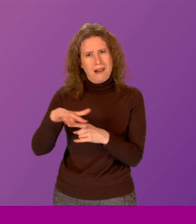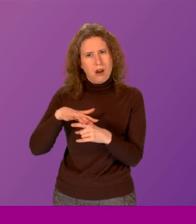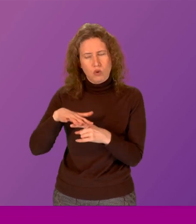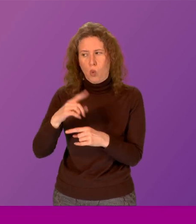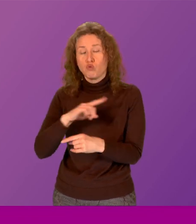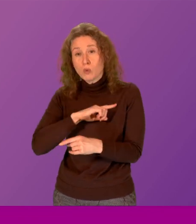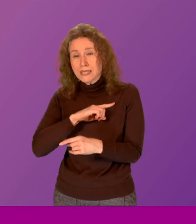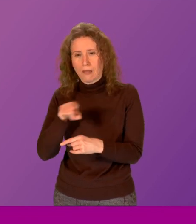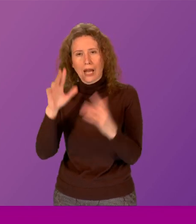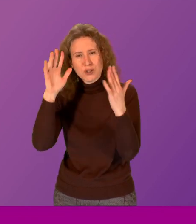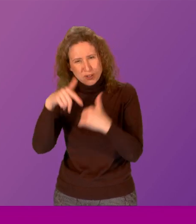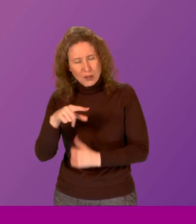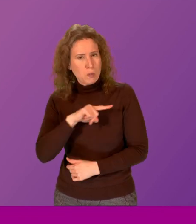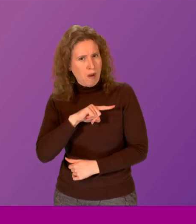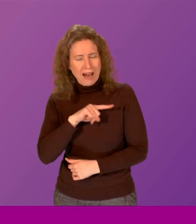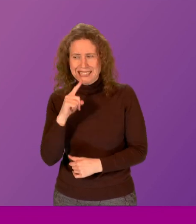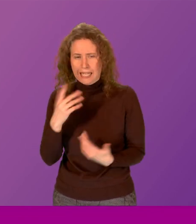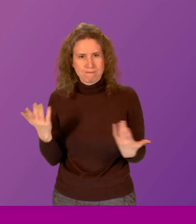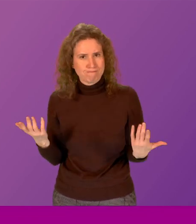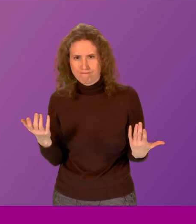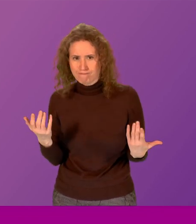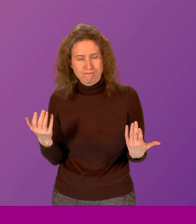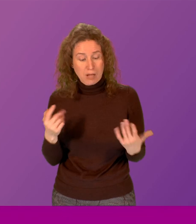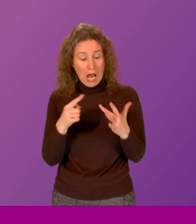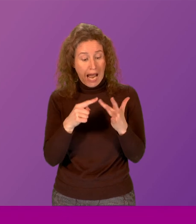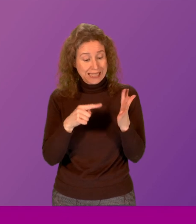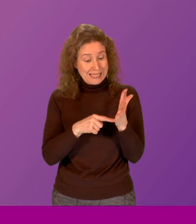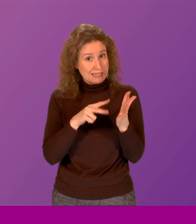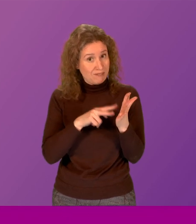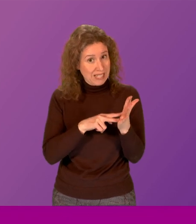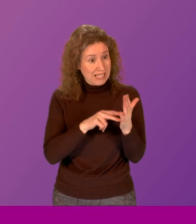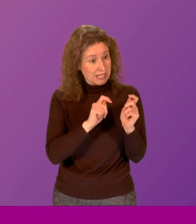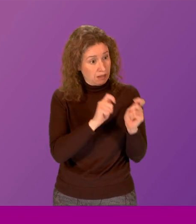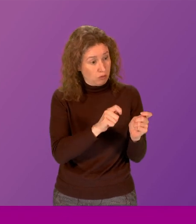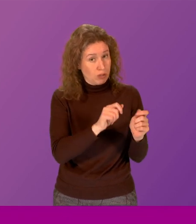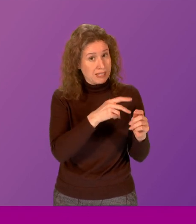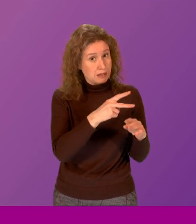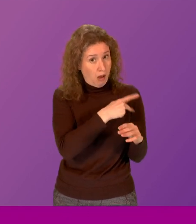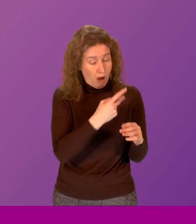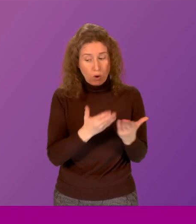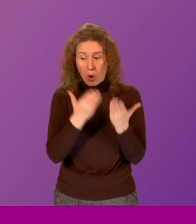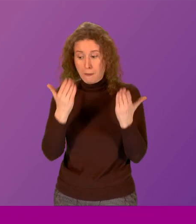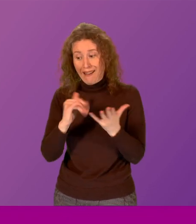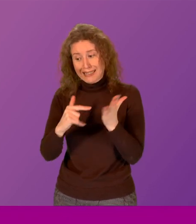for concern is the disparity between how ITV is treating its employees and how STV is doing so.